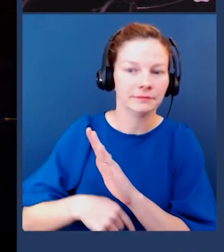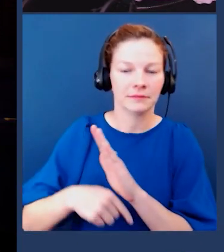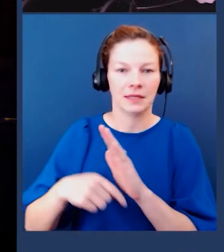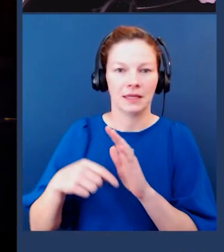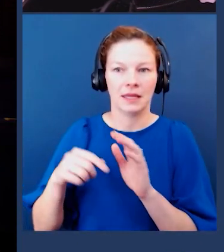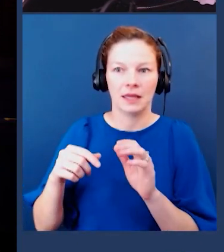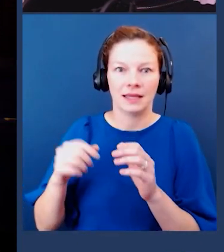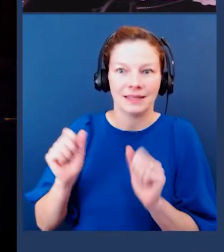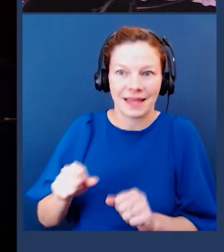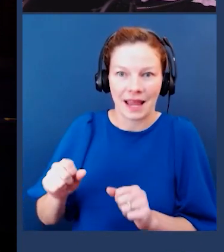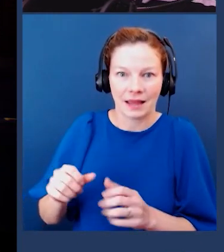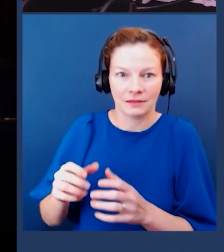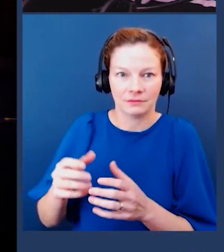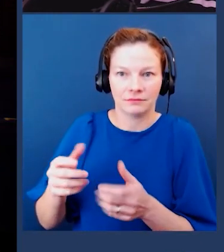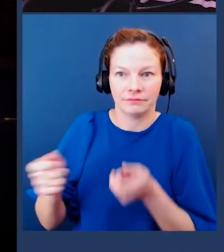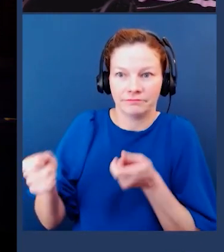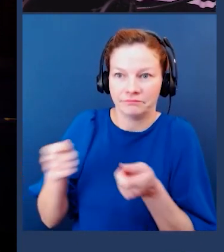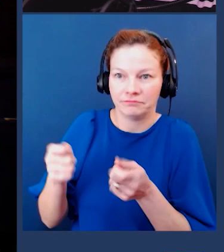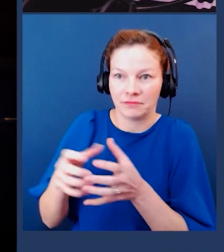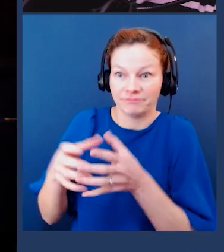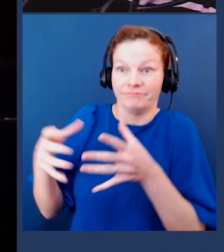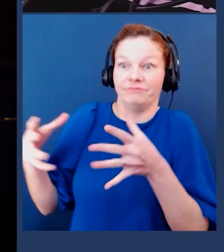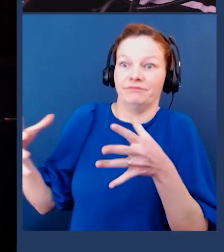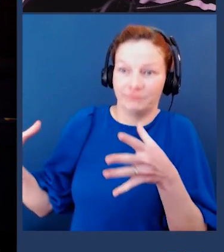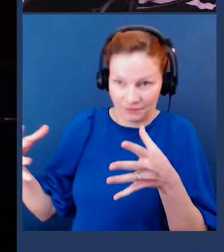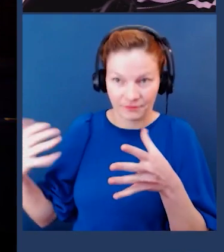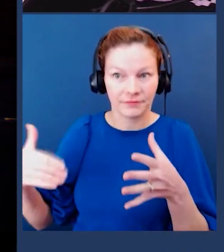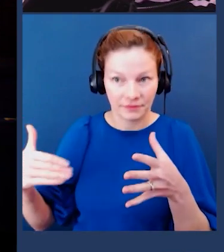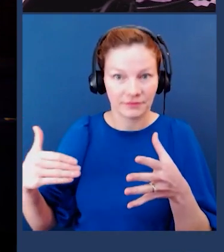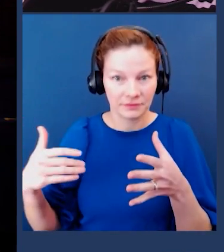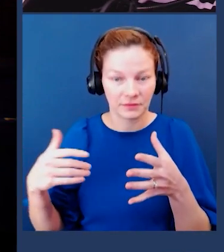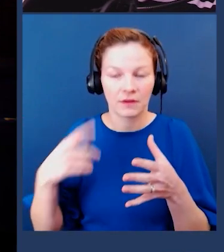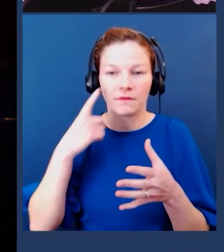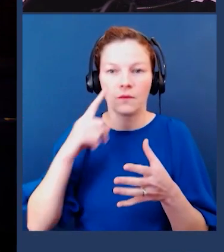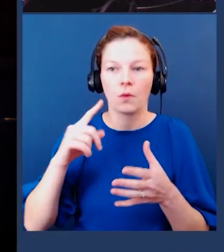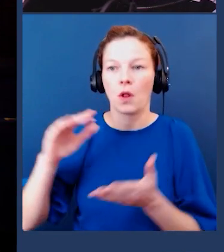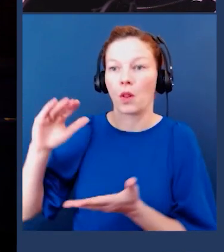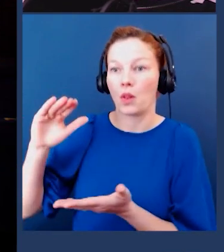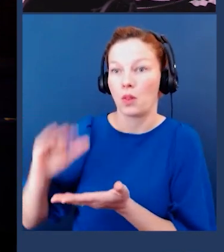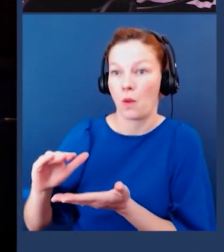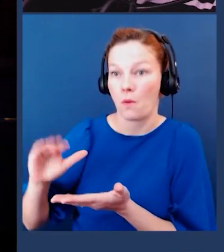There is a huge potential from a low code to no code approach.